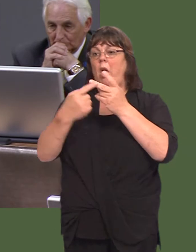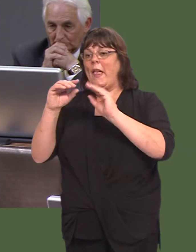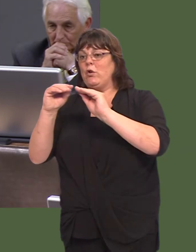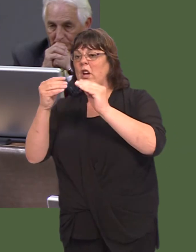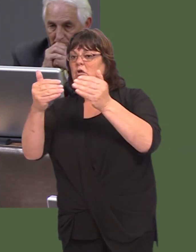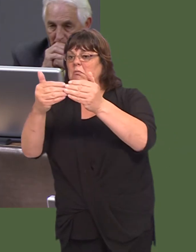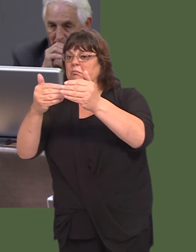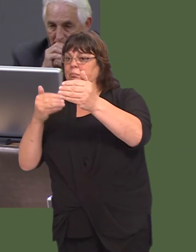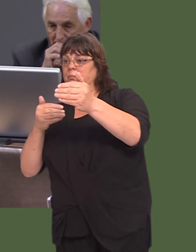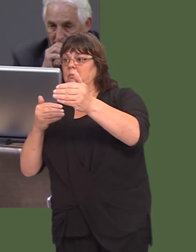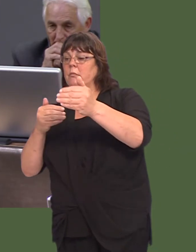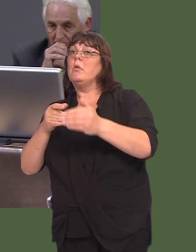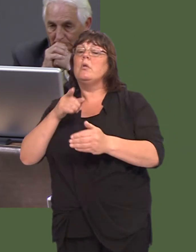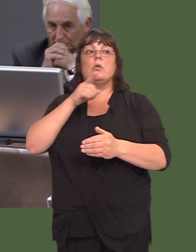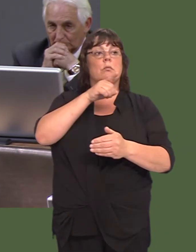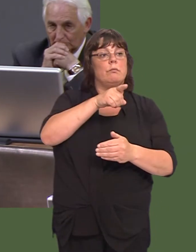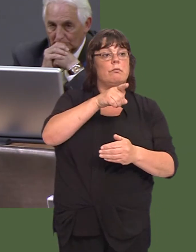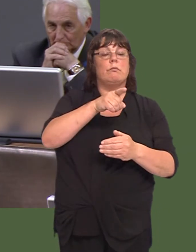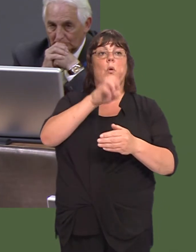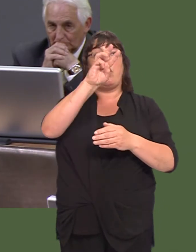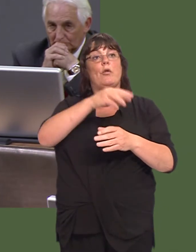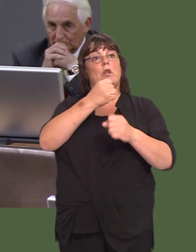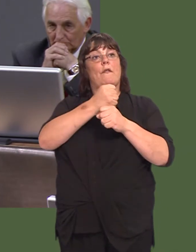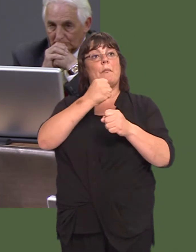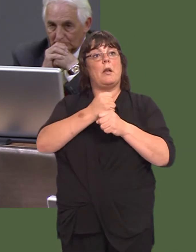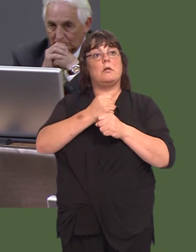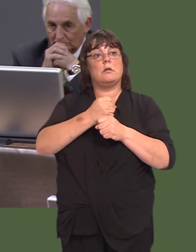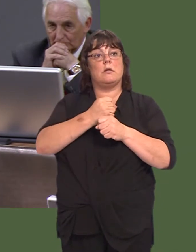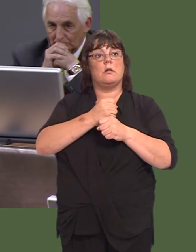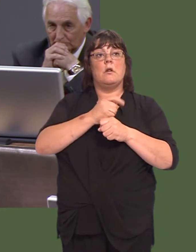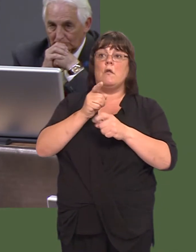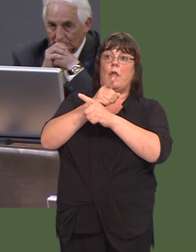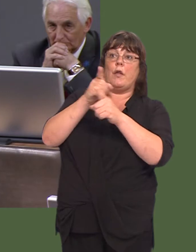What is your Government doing to ensure that children of service personnel who have attended